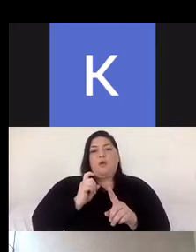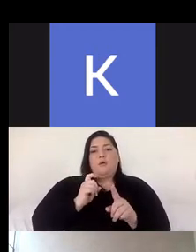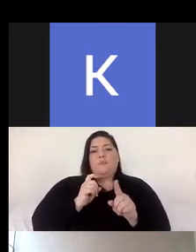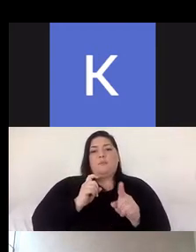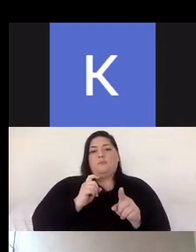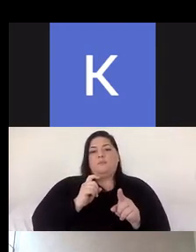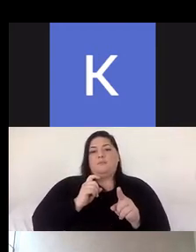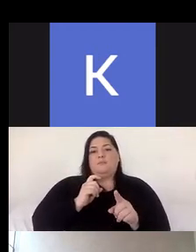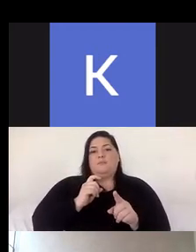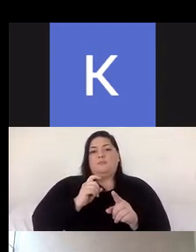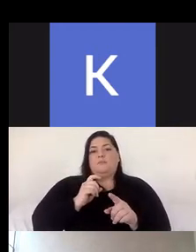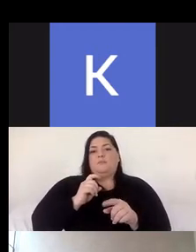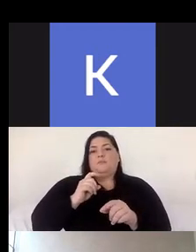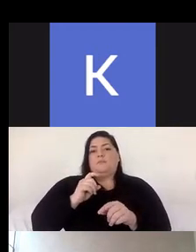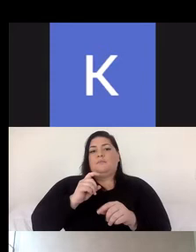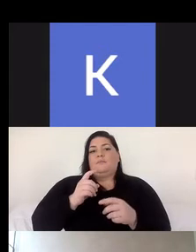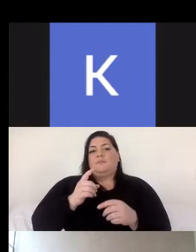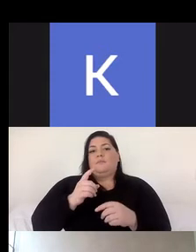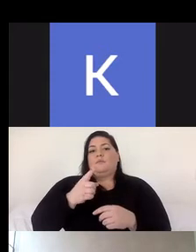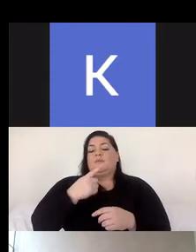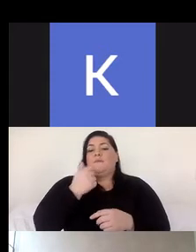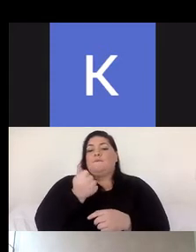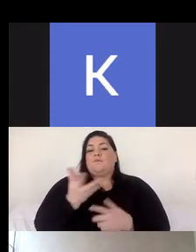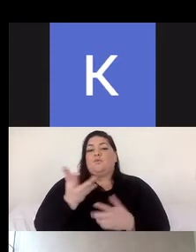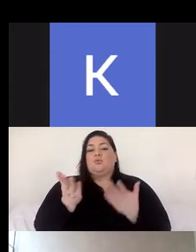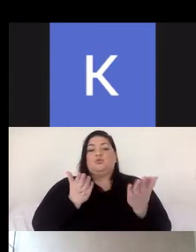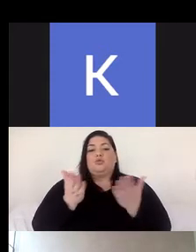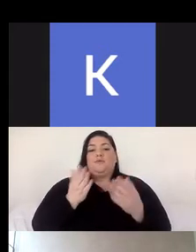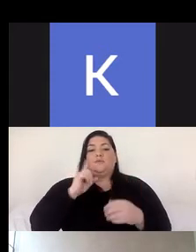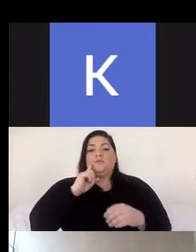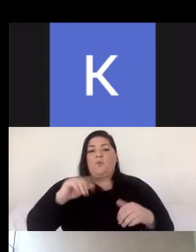says, "There are few services for youth survivors of dating